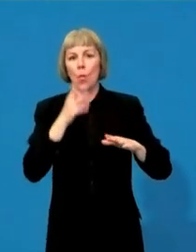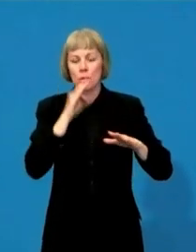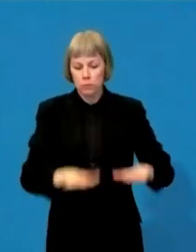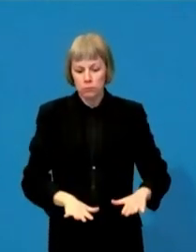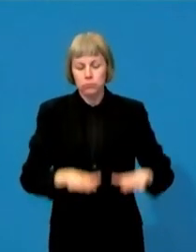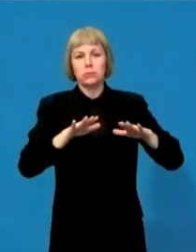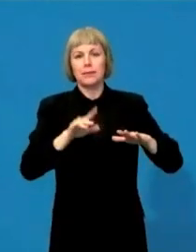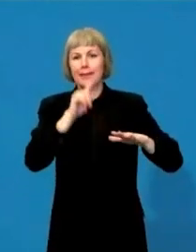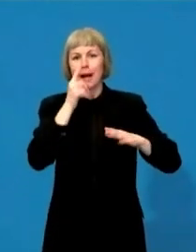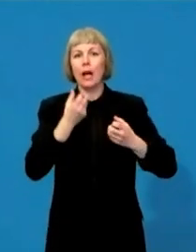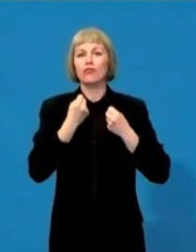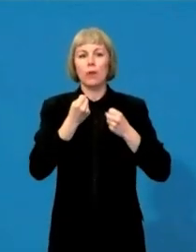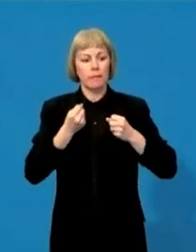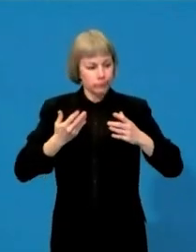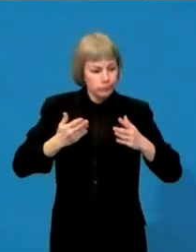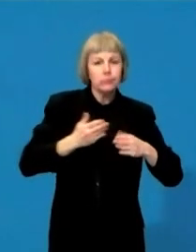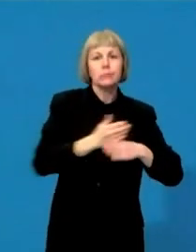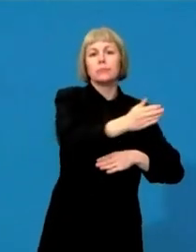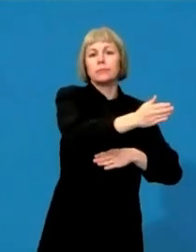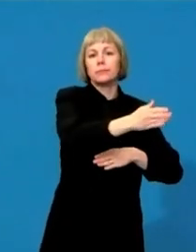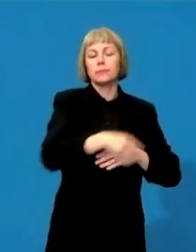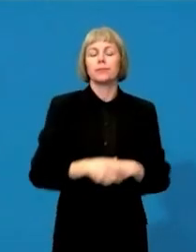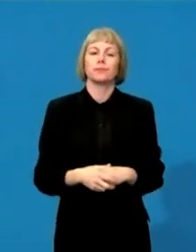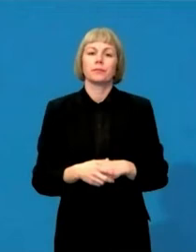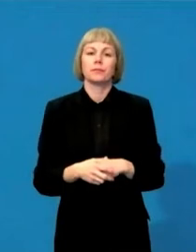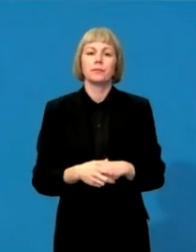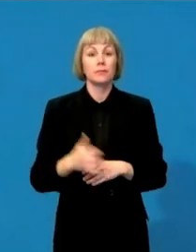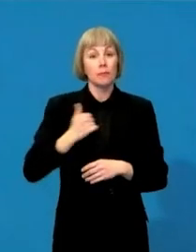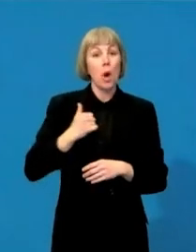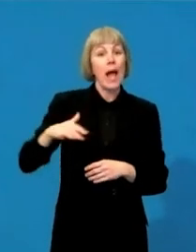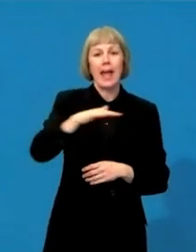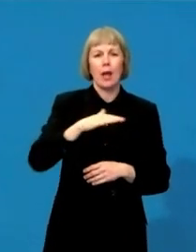I'm not reachable, when I don't go to work. So, where I live it's not a lot of reception out there.